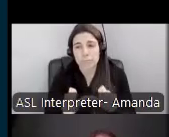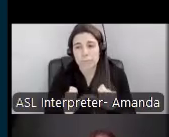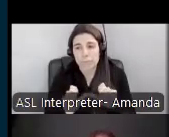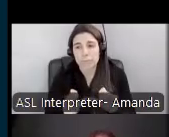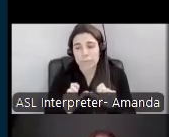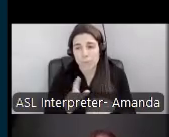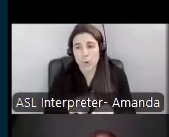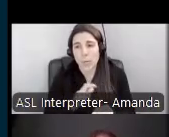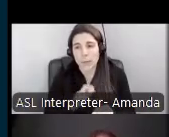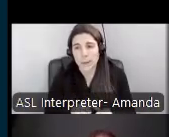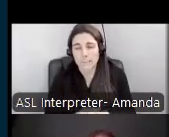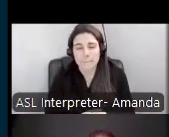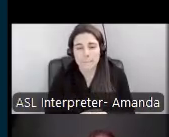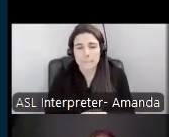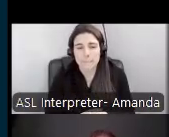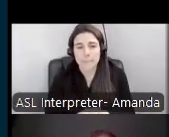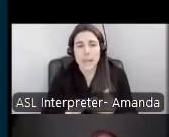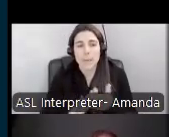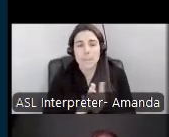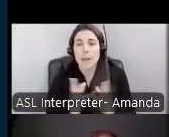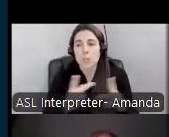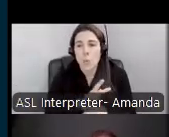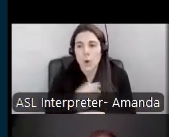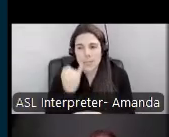These get worse when dad has to leave